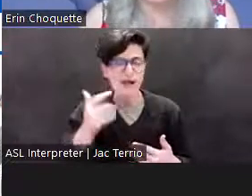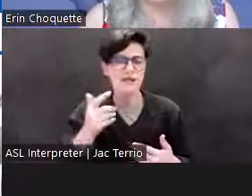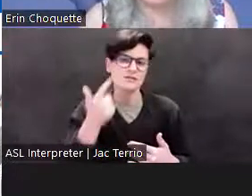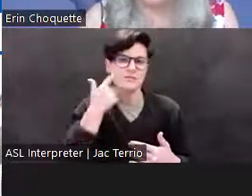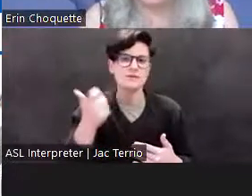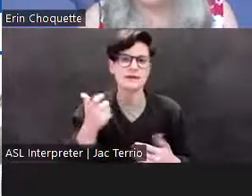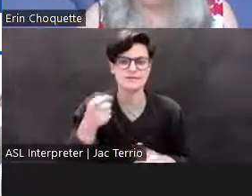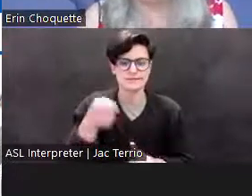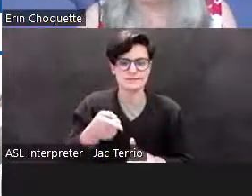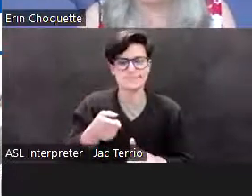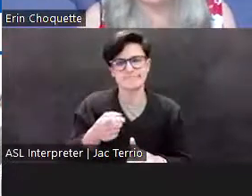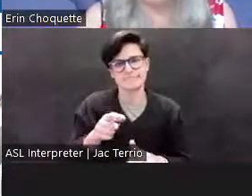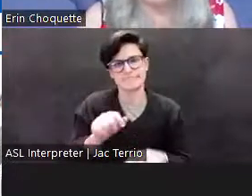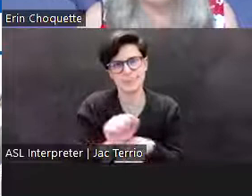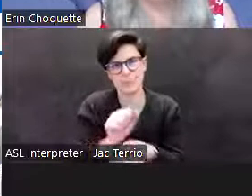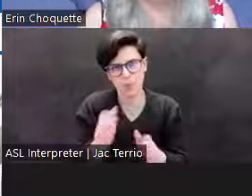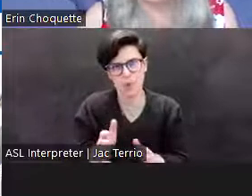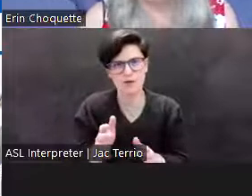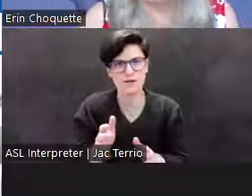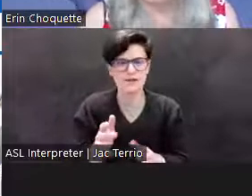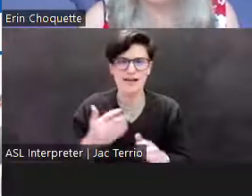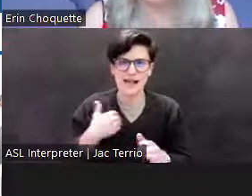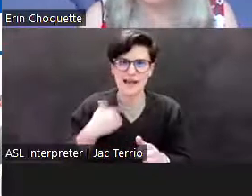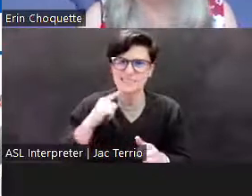health condition, so they cannot work. 15:44:02 They need to receive treatment, or